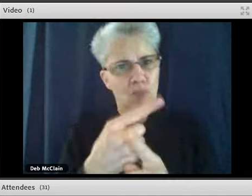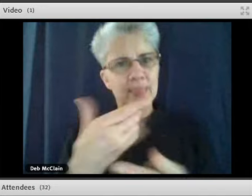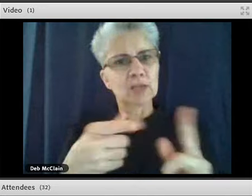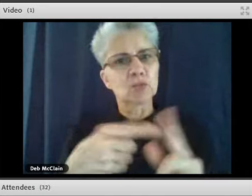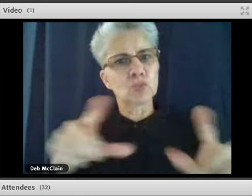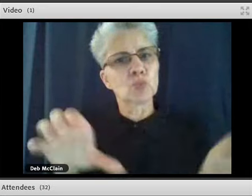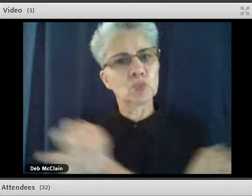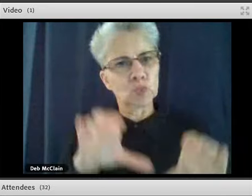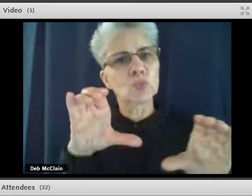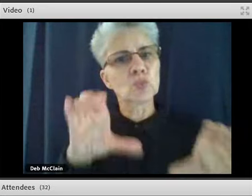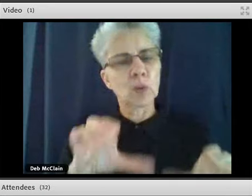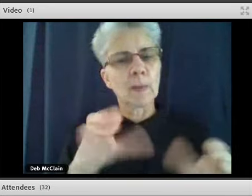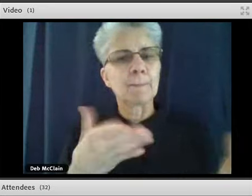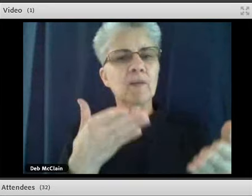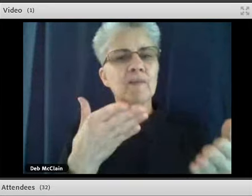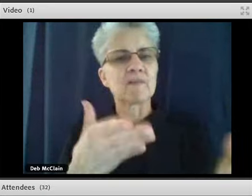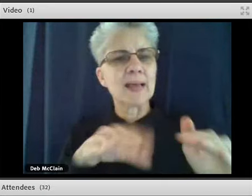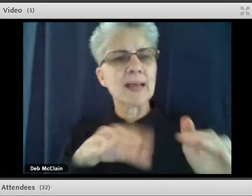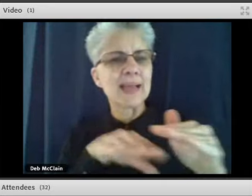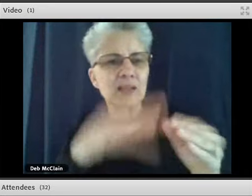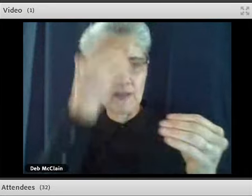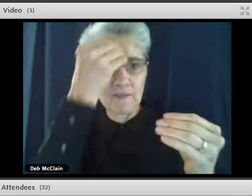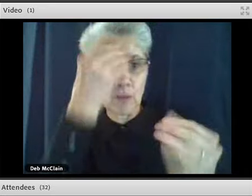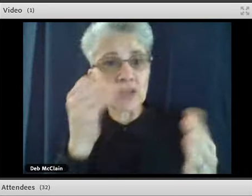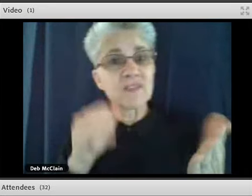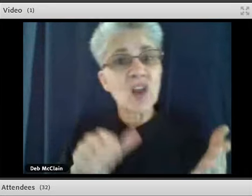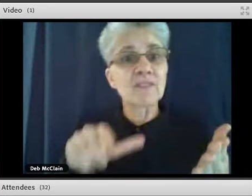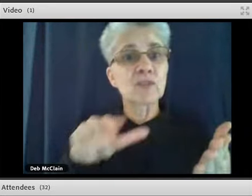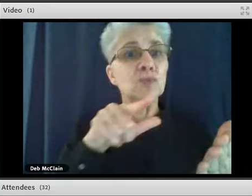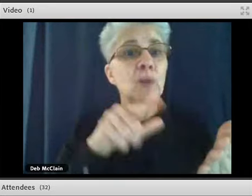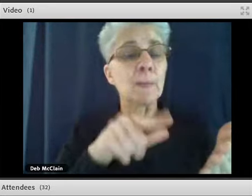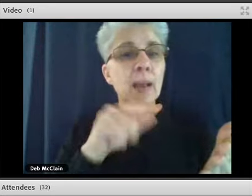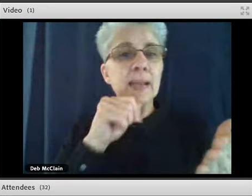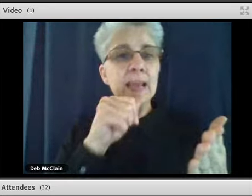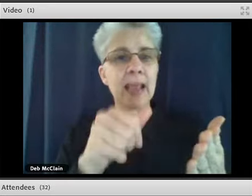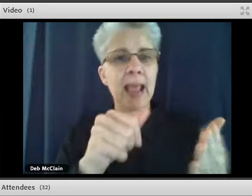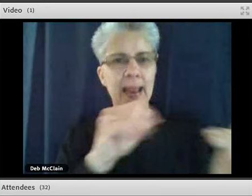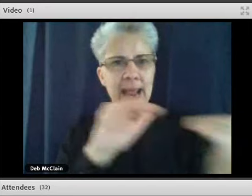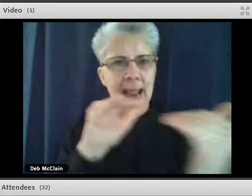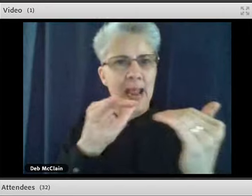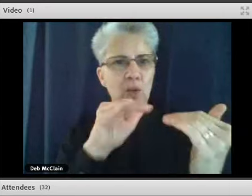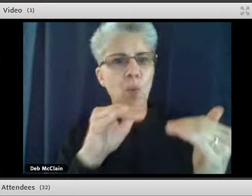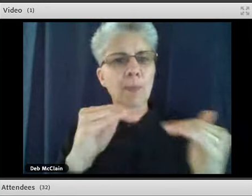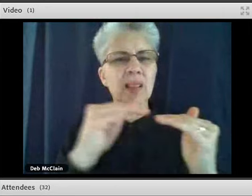It provides access to information for everybody at an equitable level. And that's just so important to me,